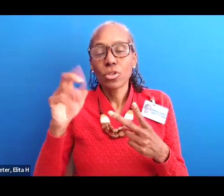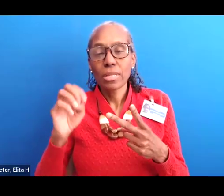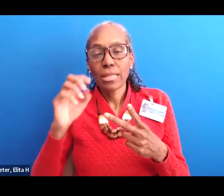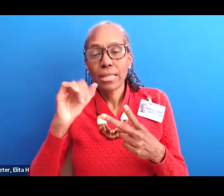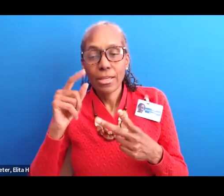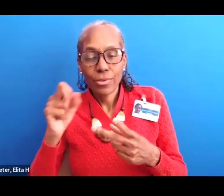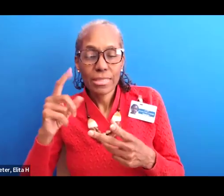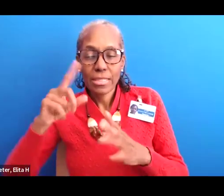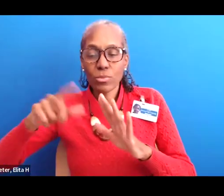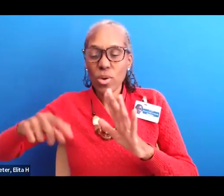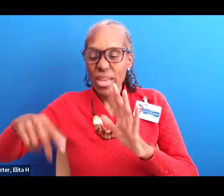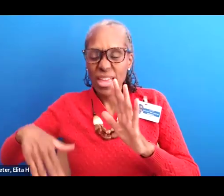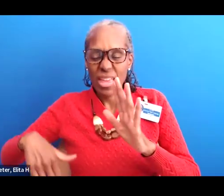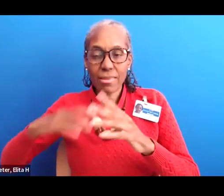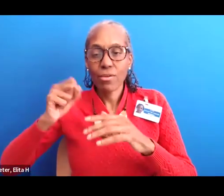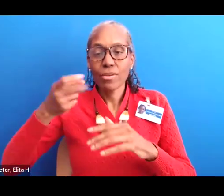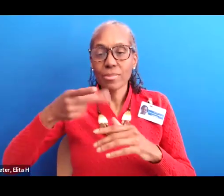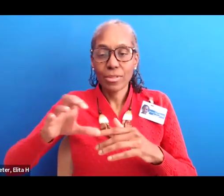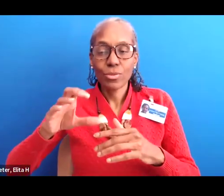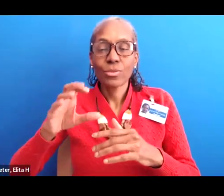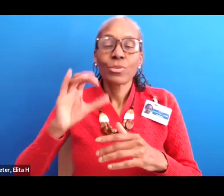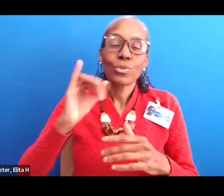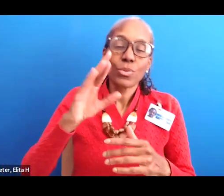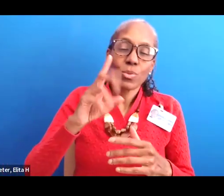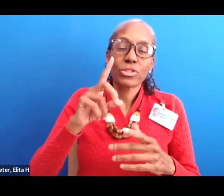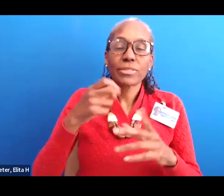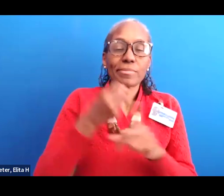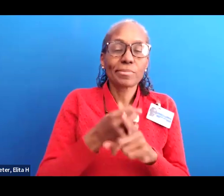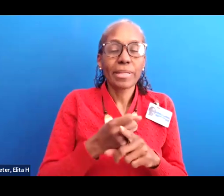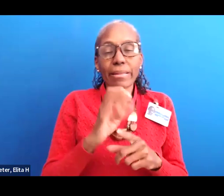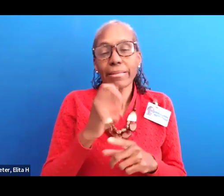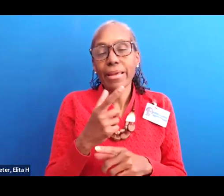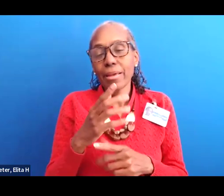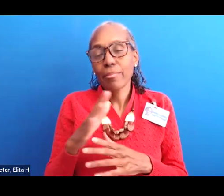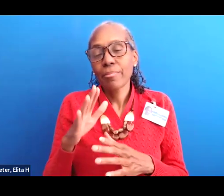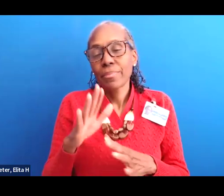just affects bowel, bladder, and leg function, and there's all